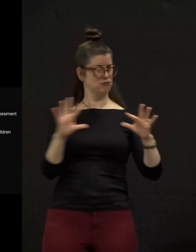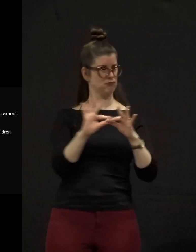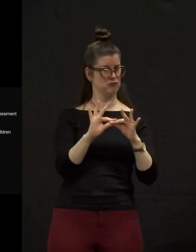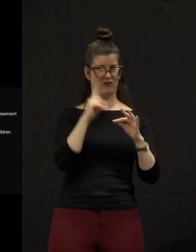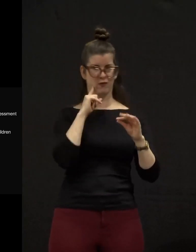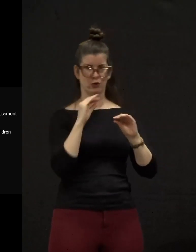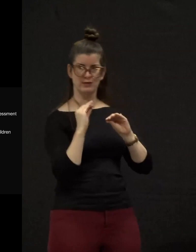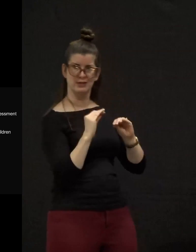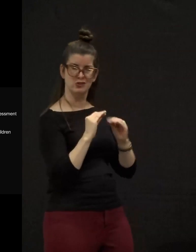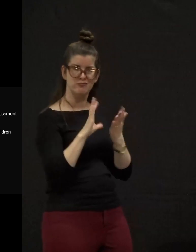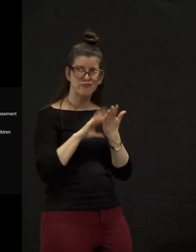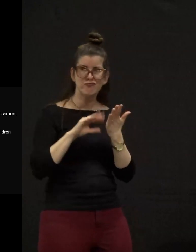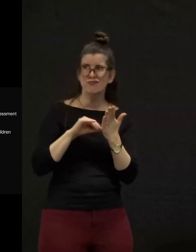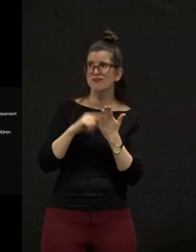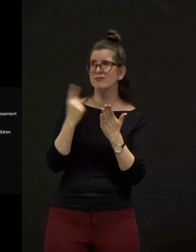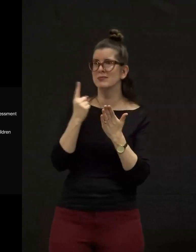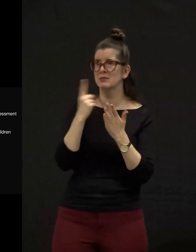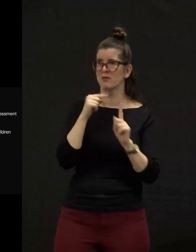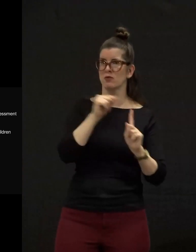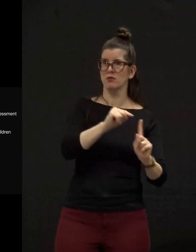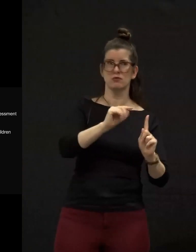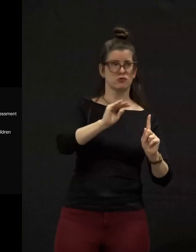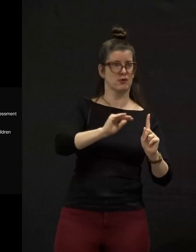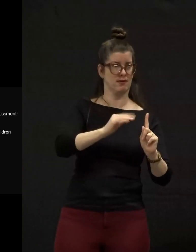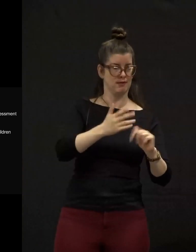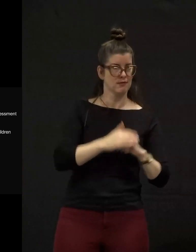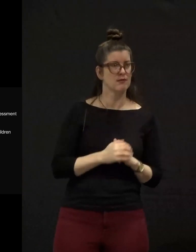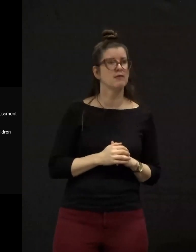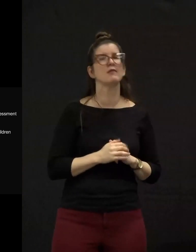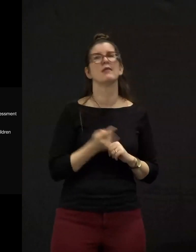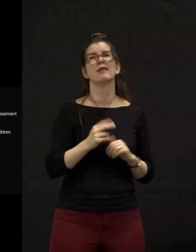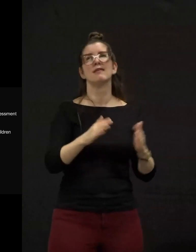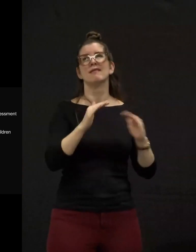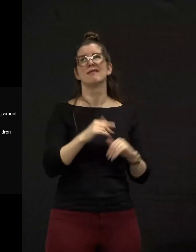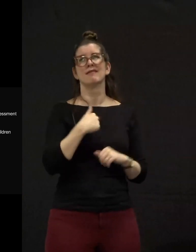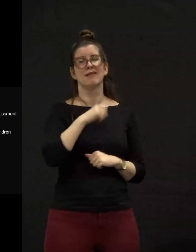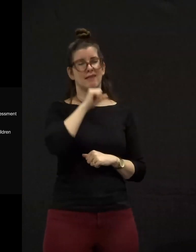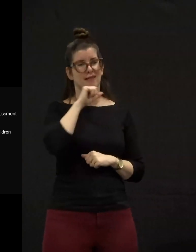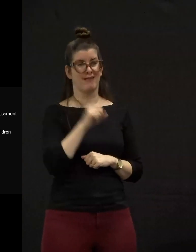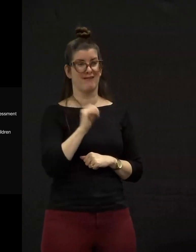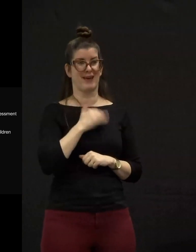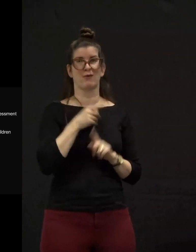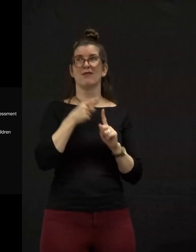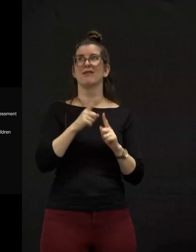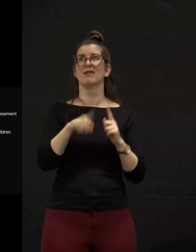to allow that learning to happen? And then I love that our bullet here about managing expectations,